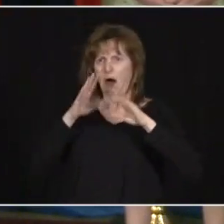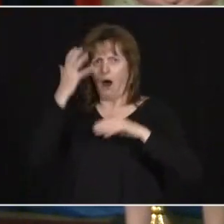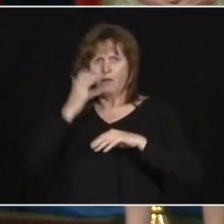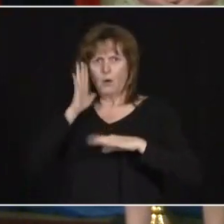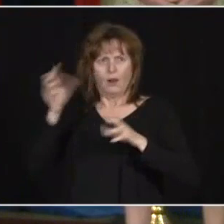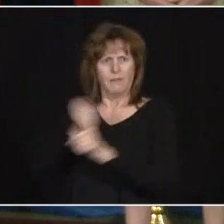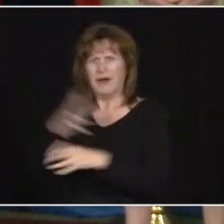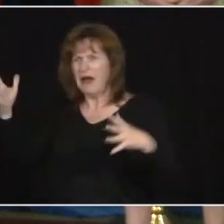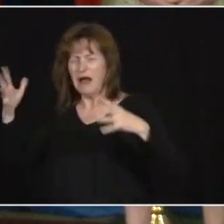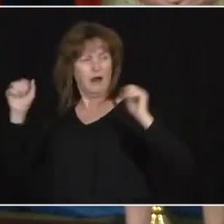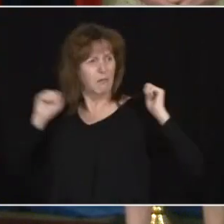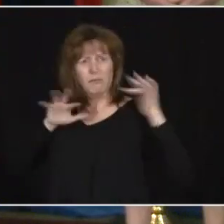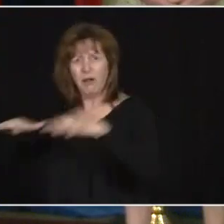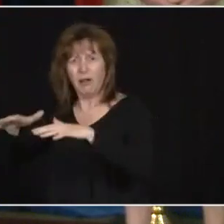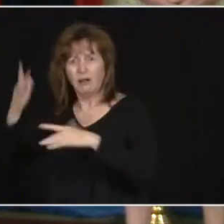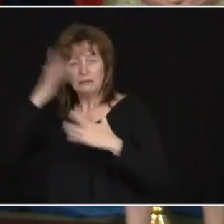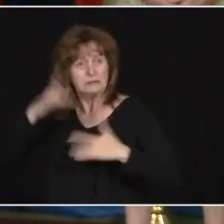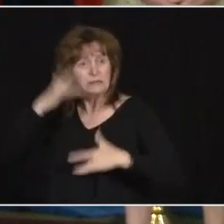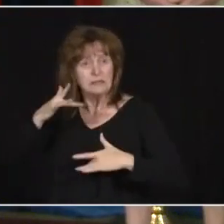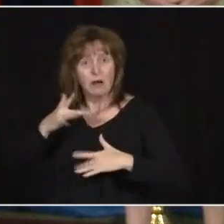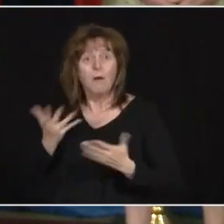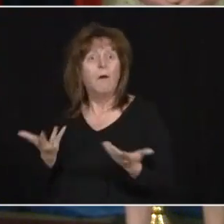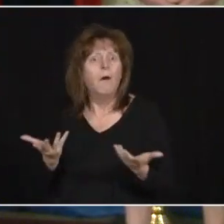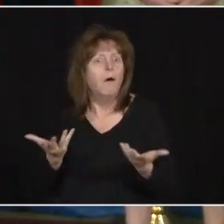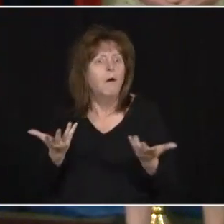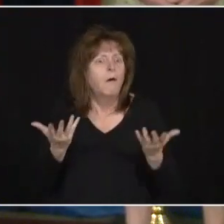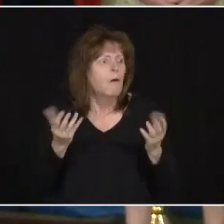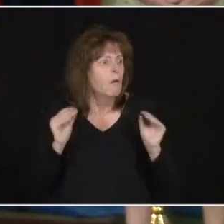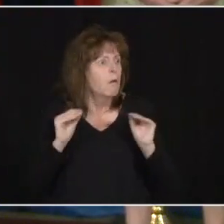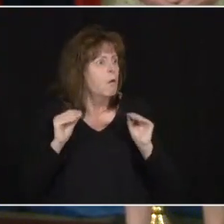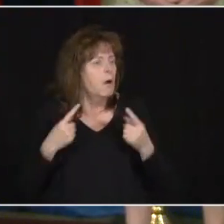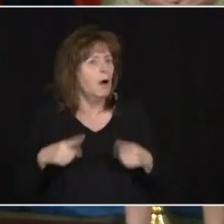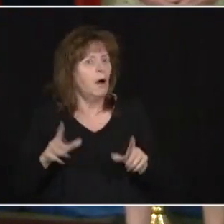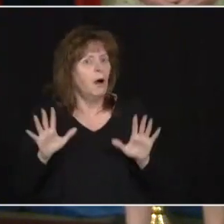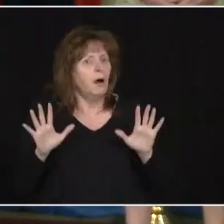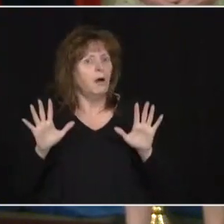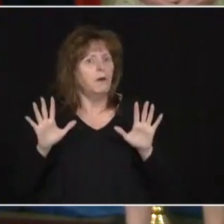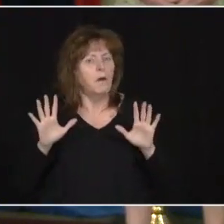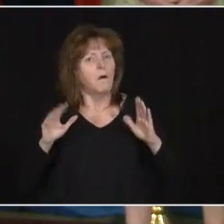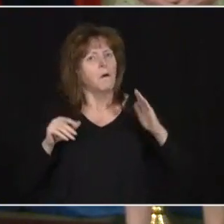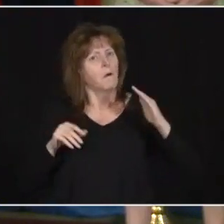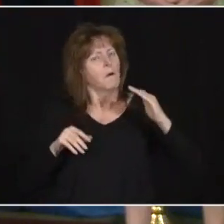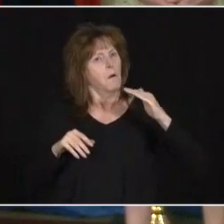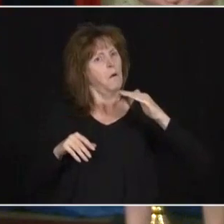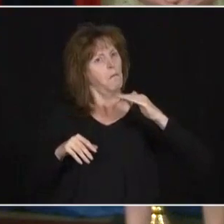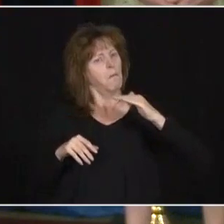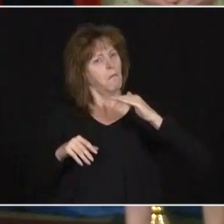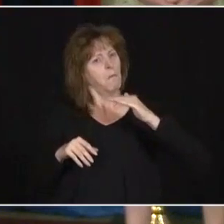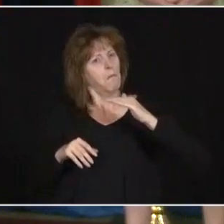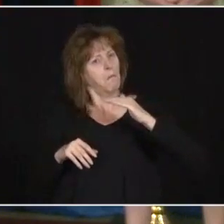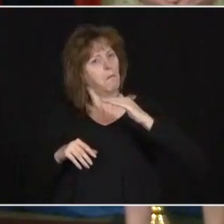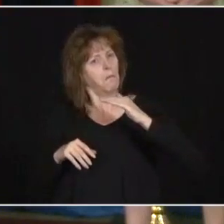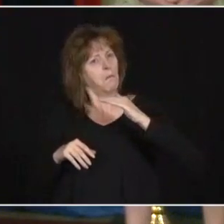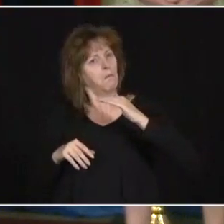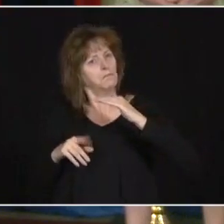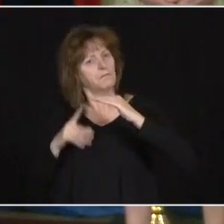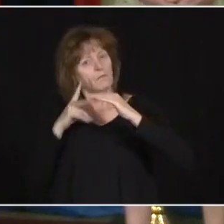There's a light at the end of the tunnel. And I am laser focused right now on